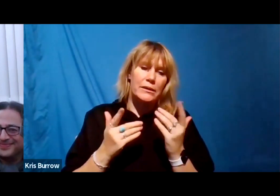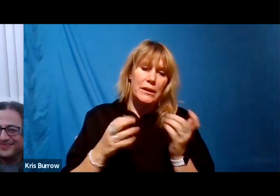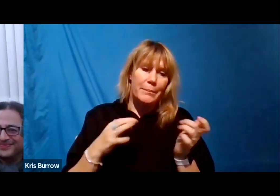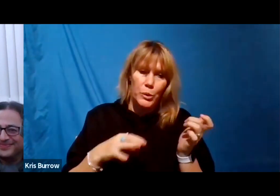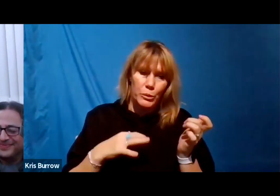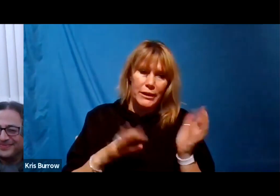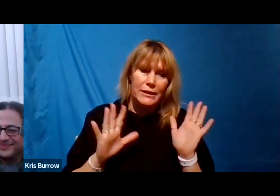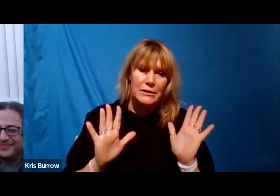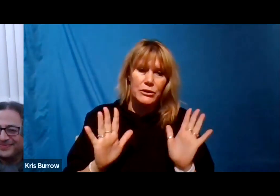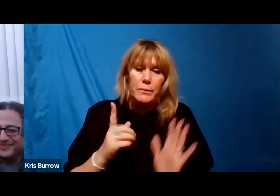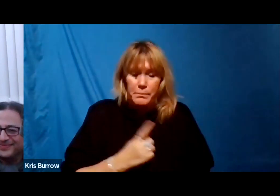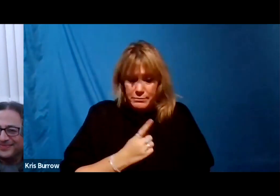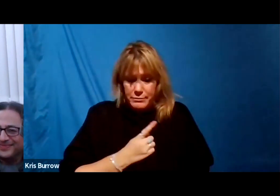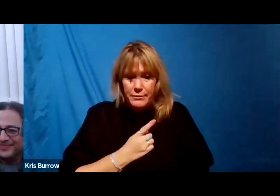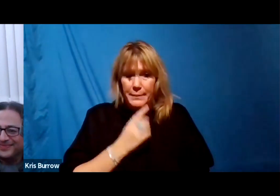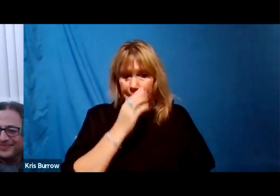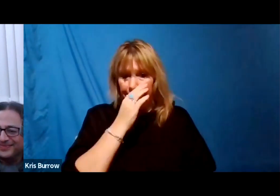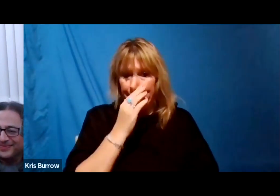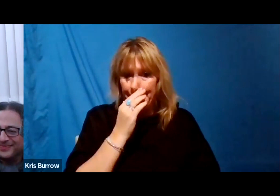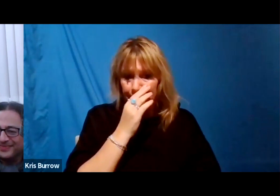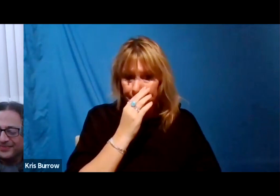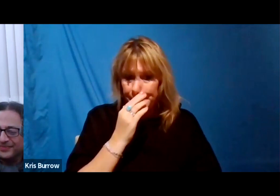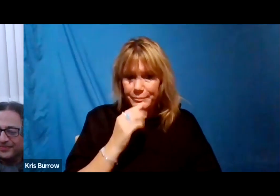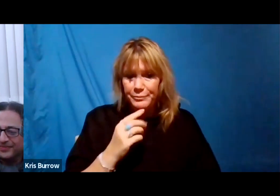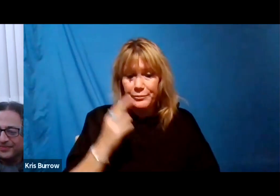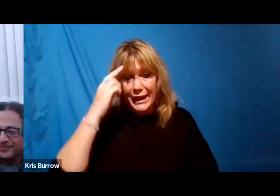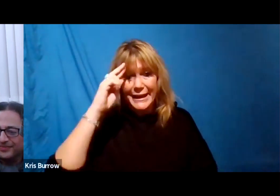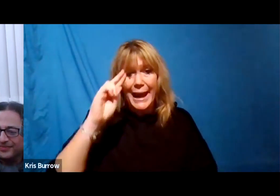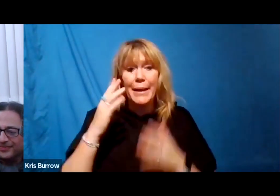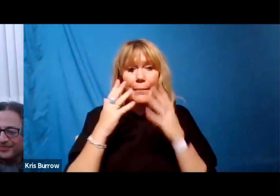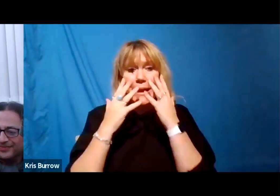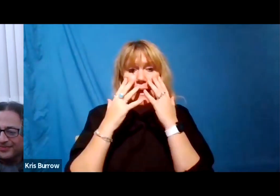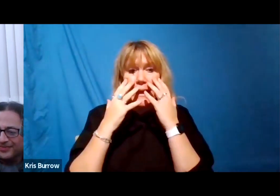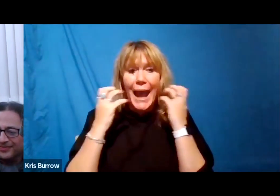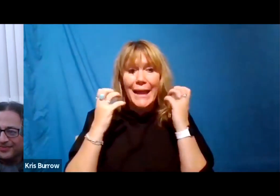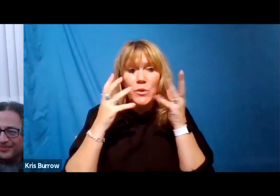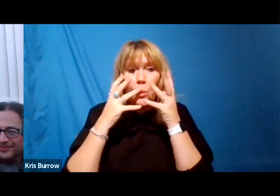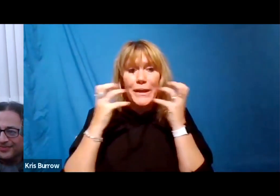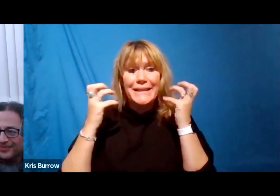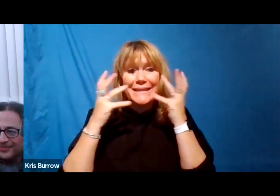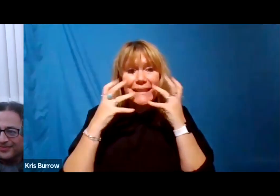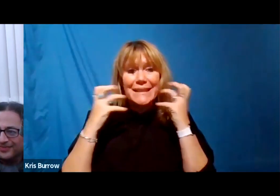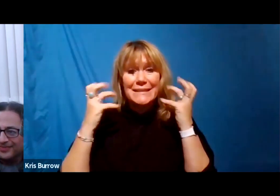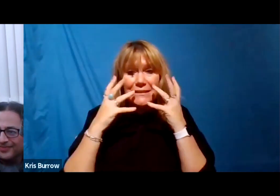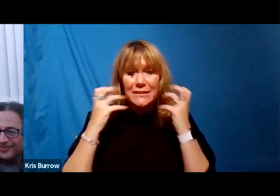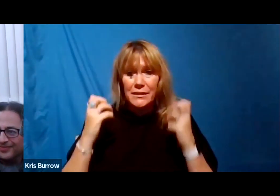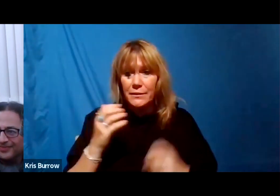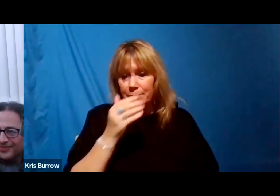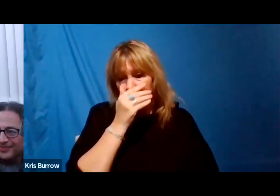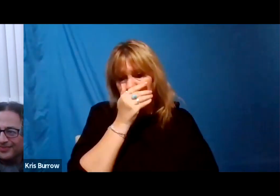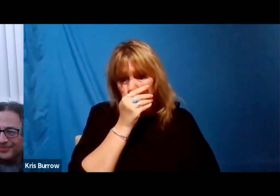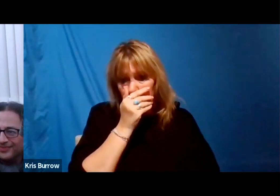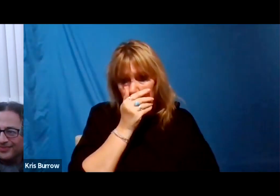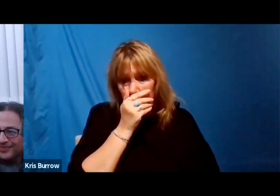Shoot up smack down Real life Grand theft auto-bahn